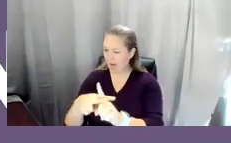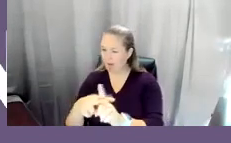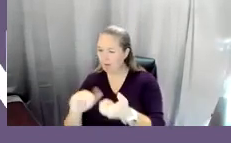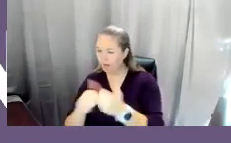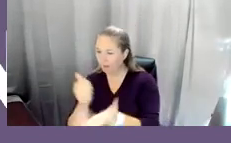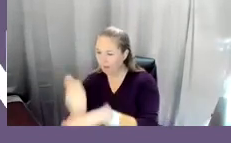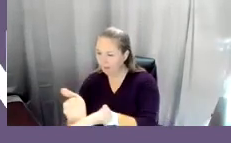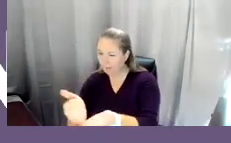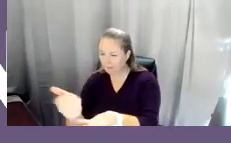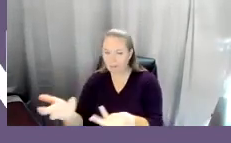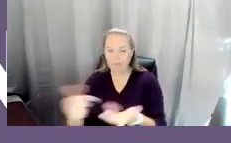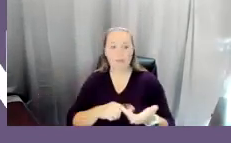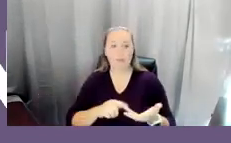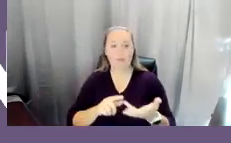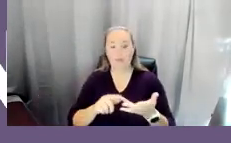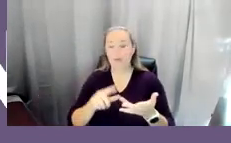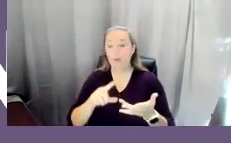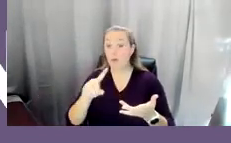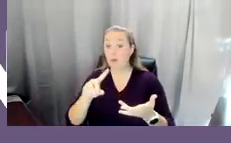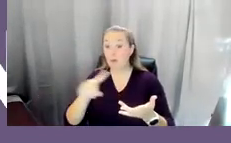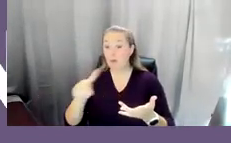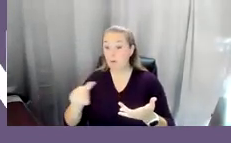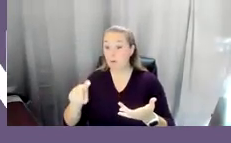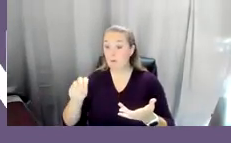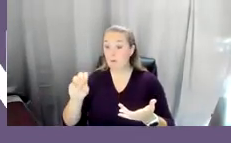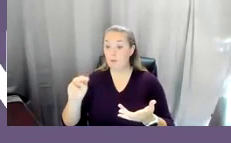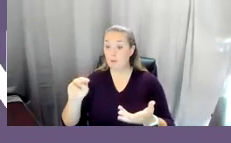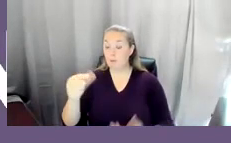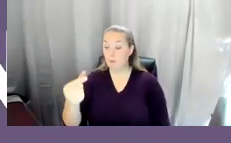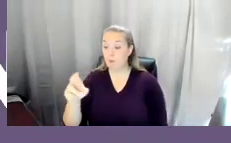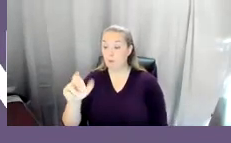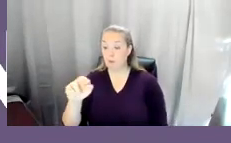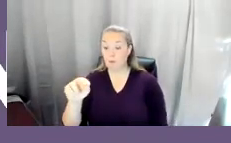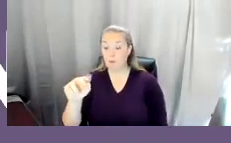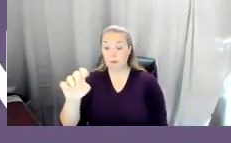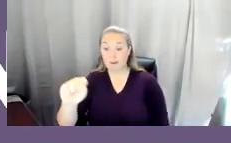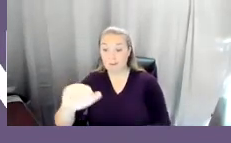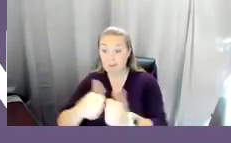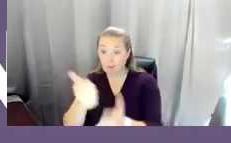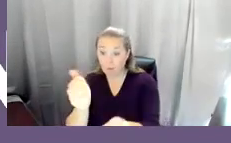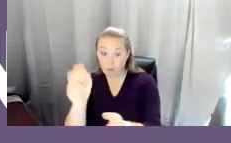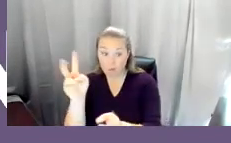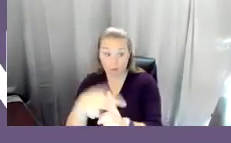PRIORITIES RFP. THIS PARTICULAR RFP